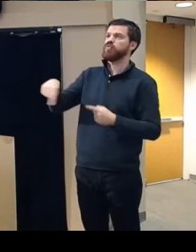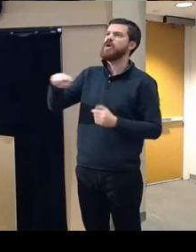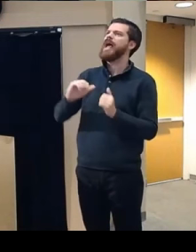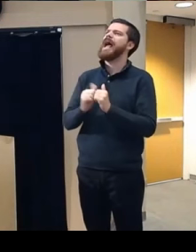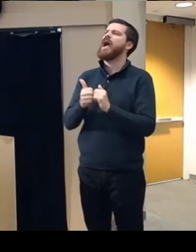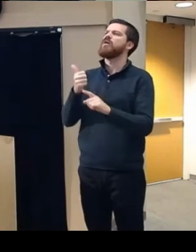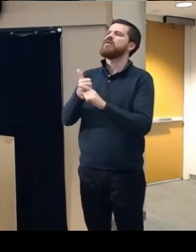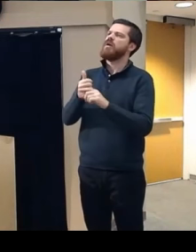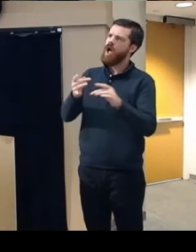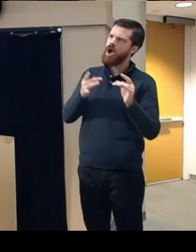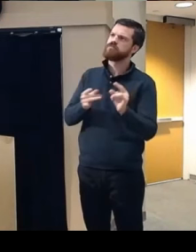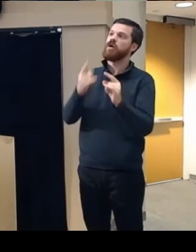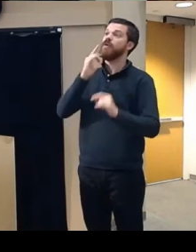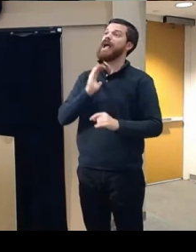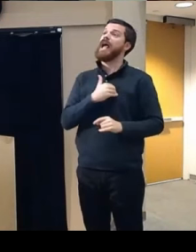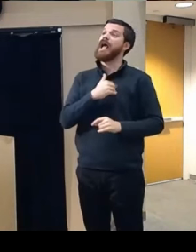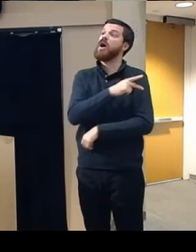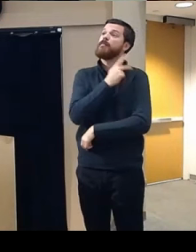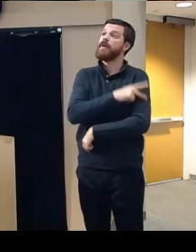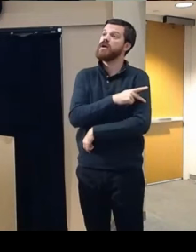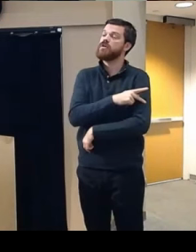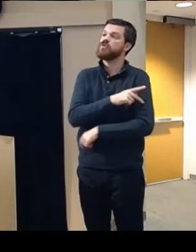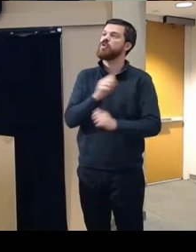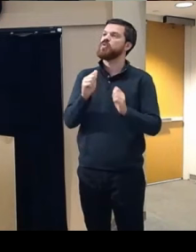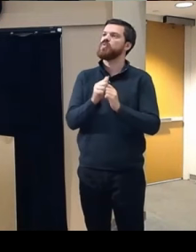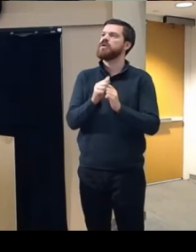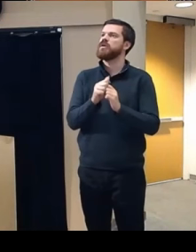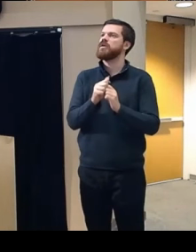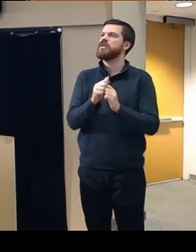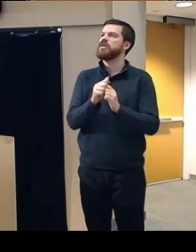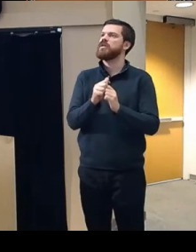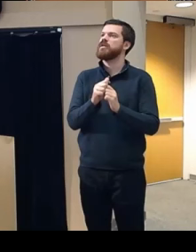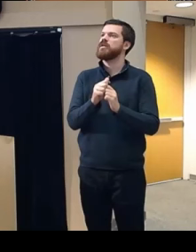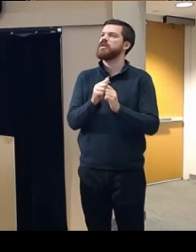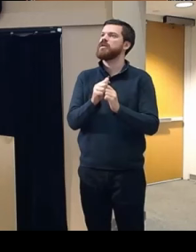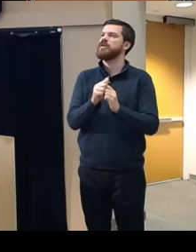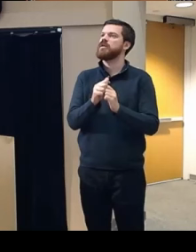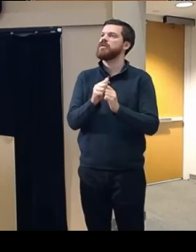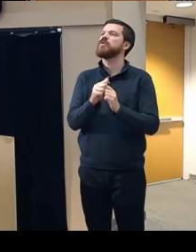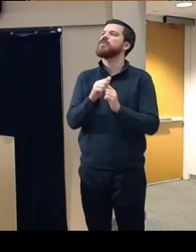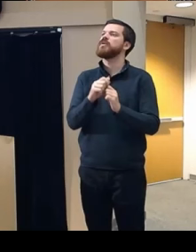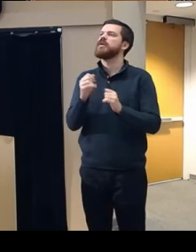be optimized for our patients with LEP what was the last part are patients with limited